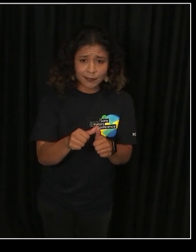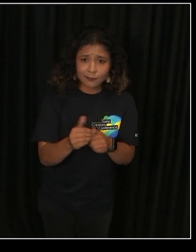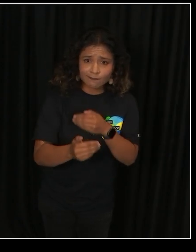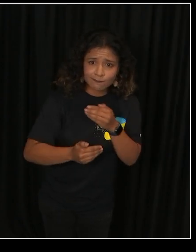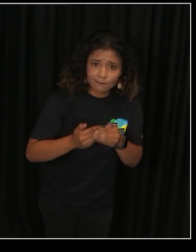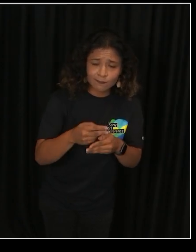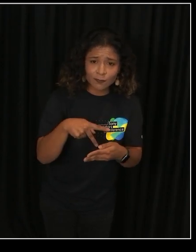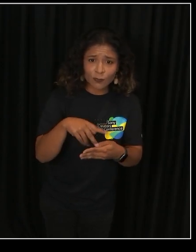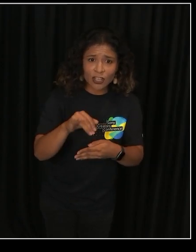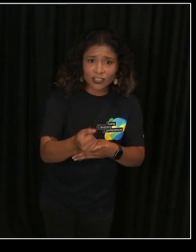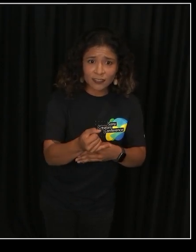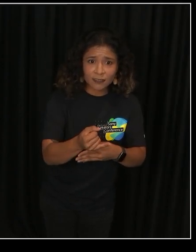I skipped a slide, I'll come back to it maybe.